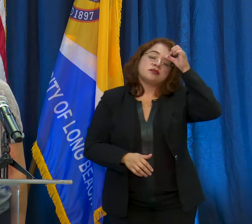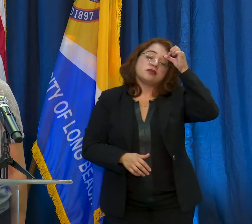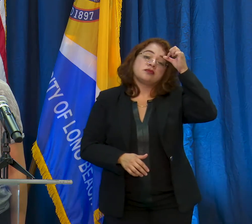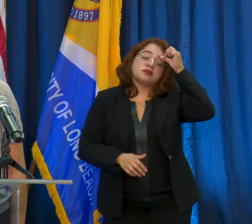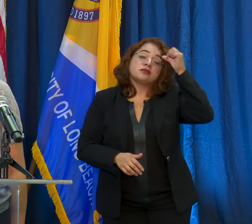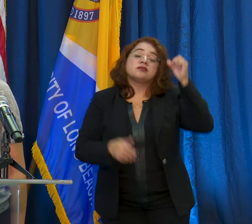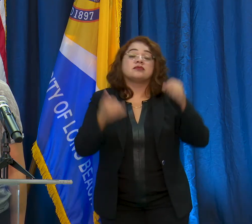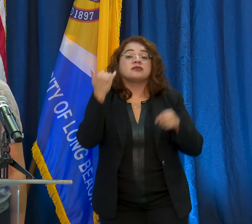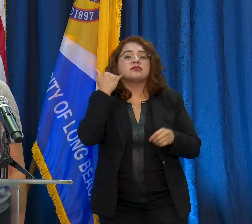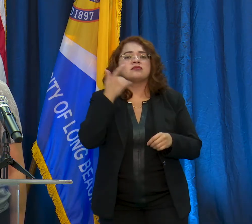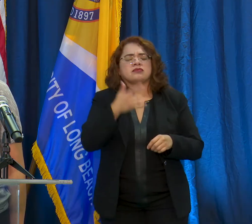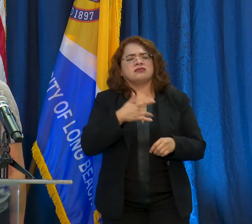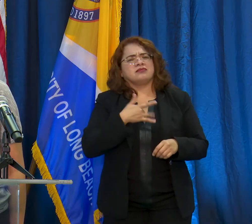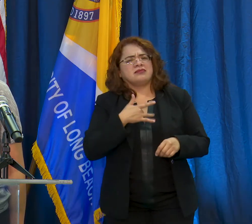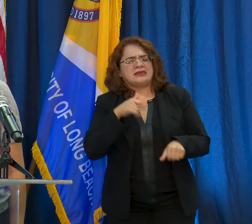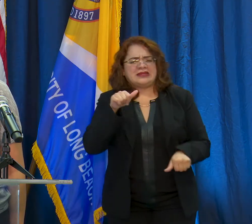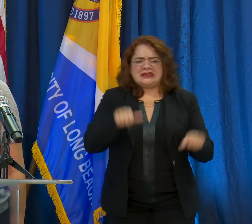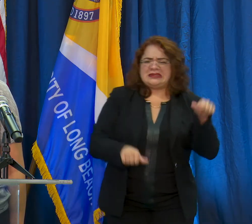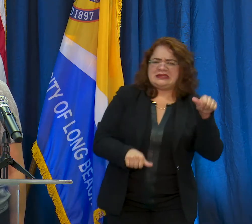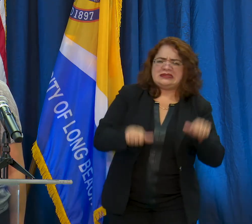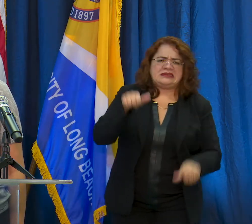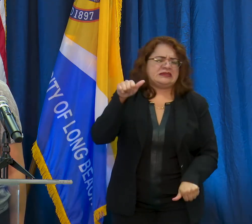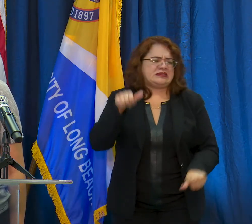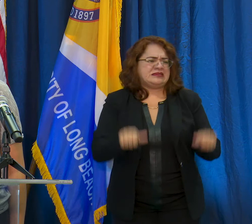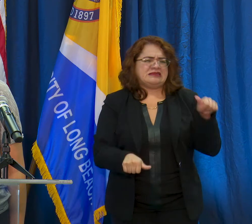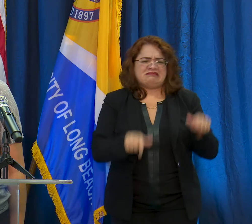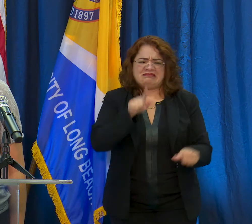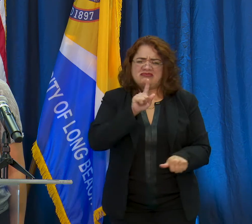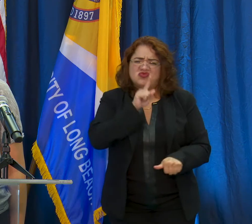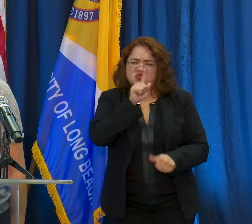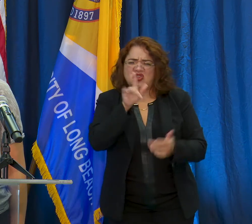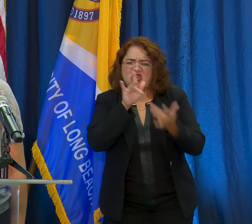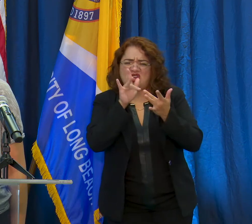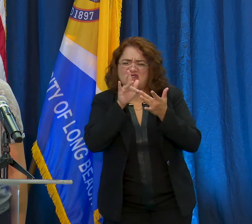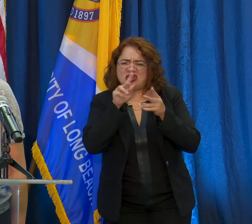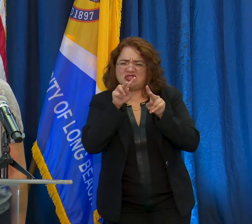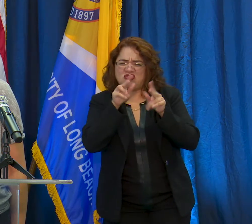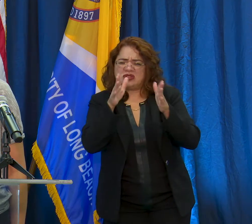about whether it's a real contact tracer or not, please call our